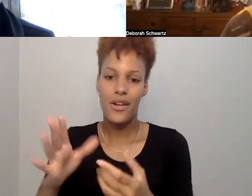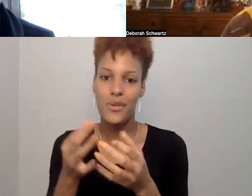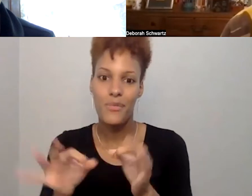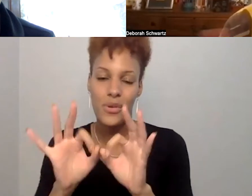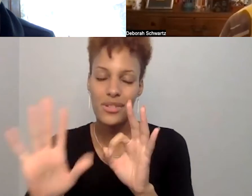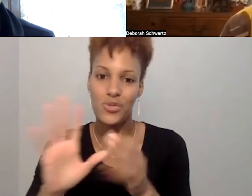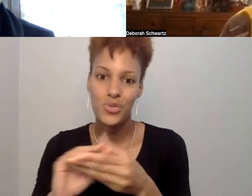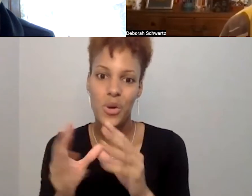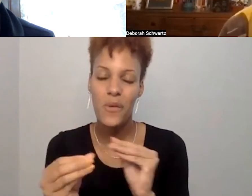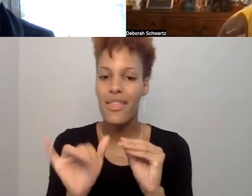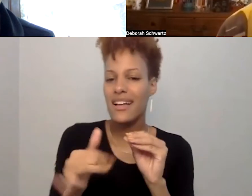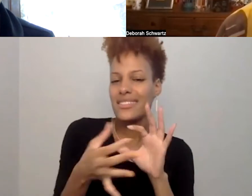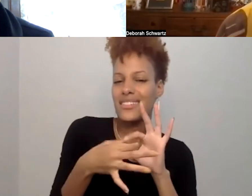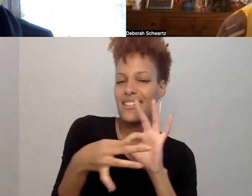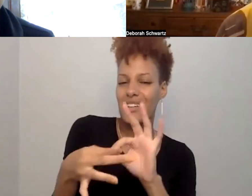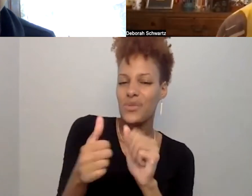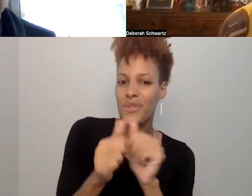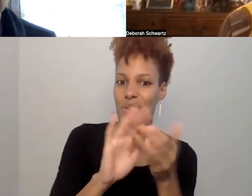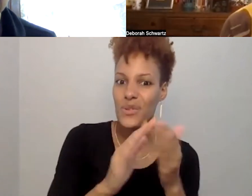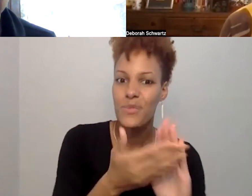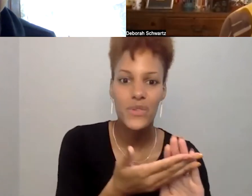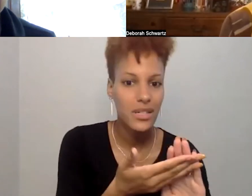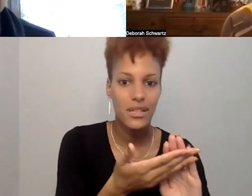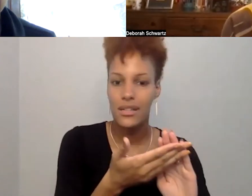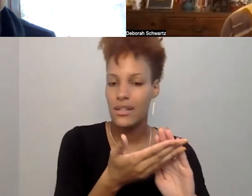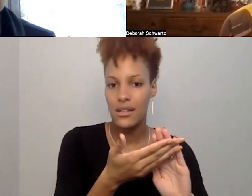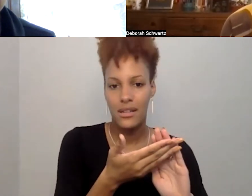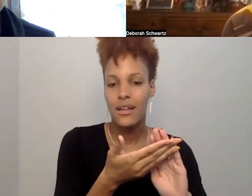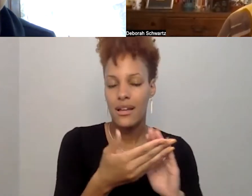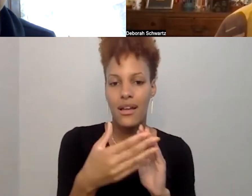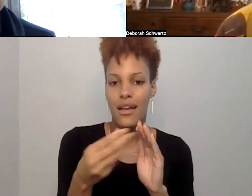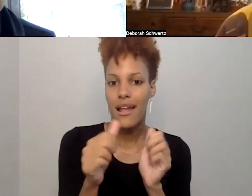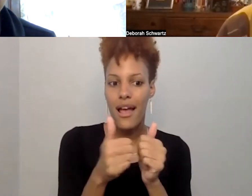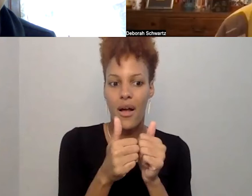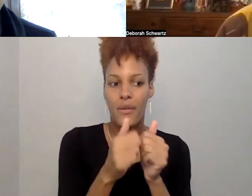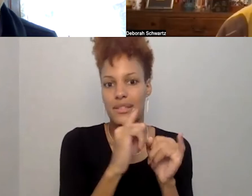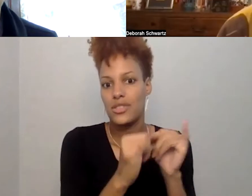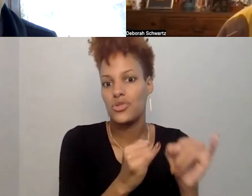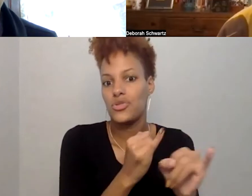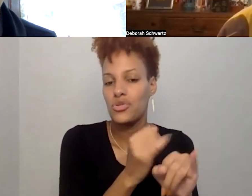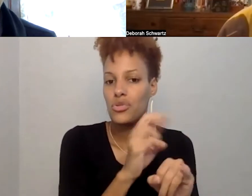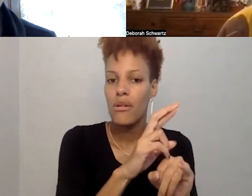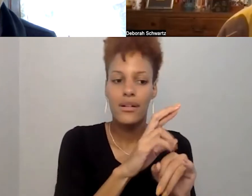between a community and, you know, the institution that might be collecting those oral histories.